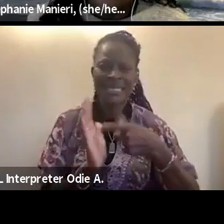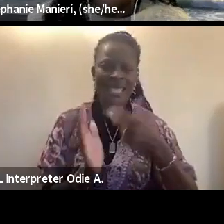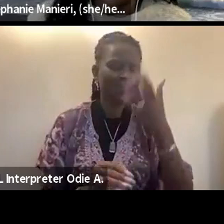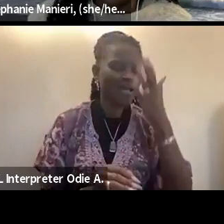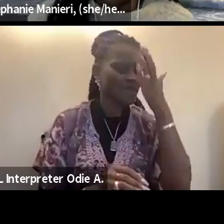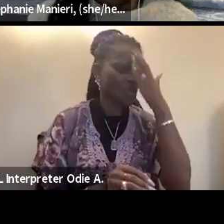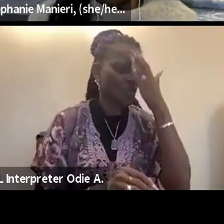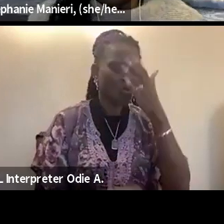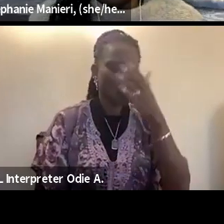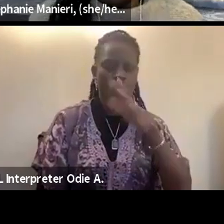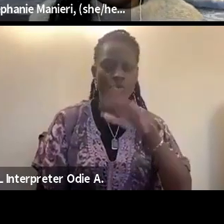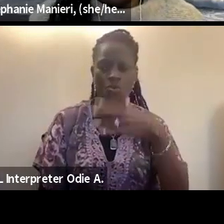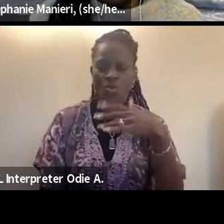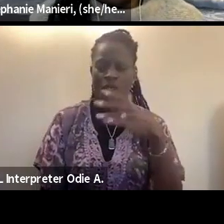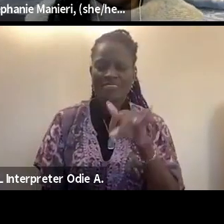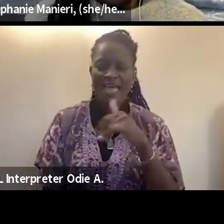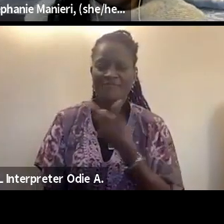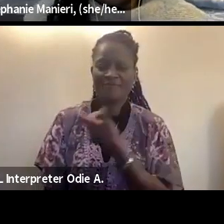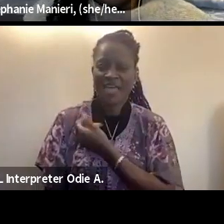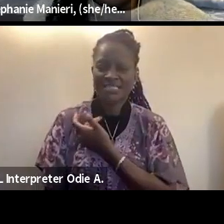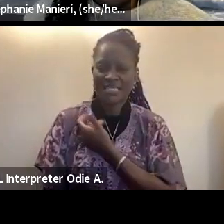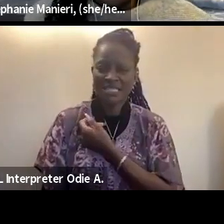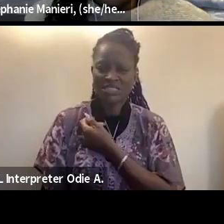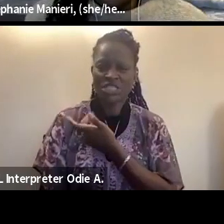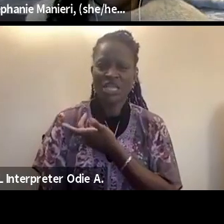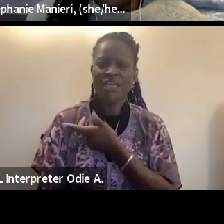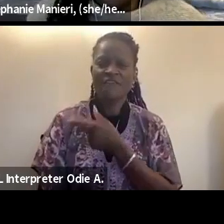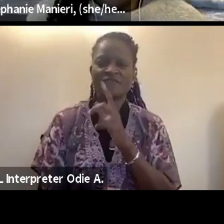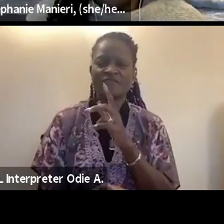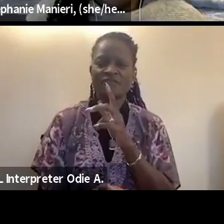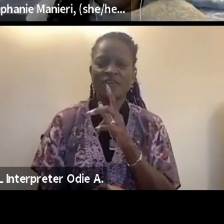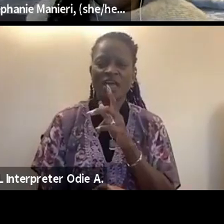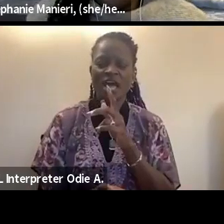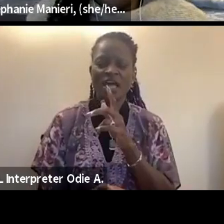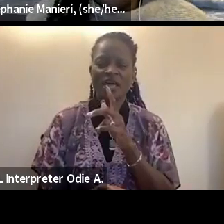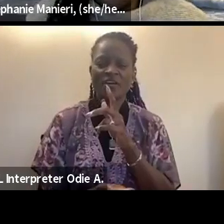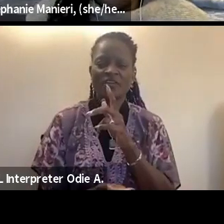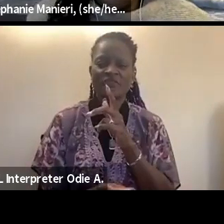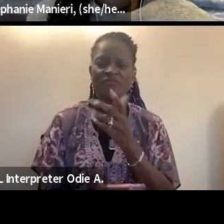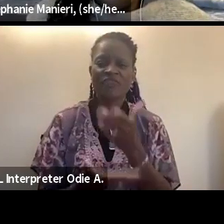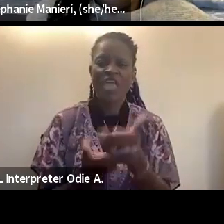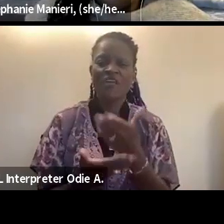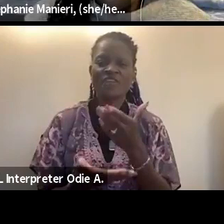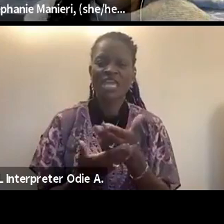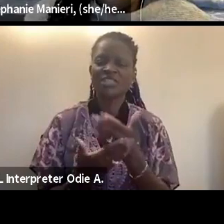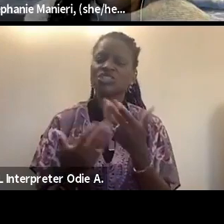that vaccination verification order is what you would call a soft mandate. How about making it a hard one